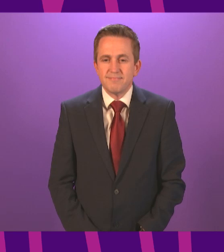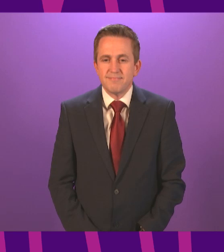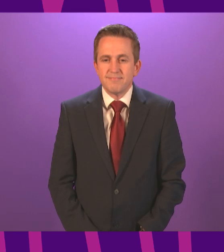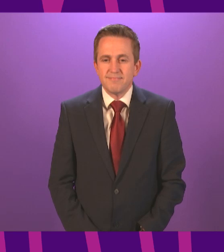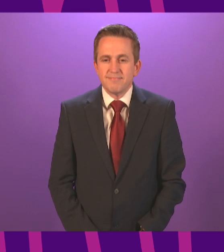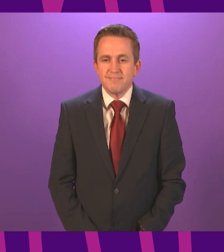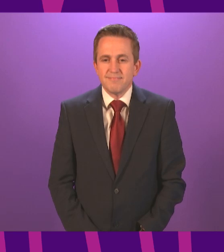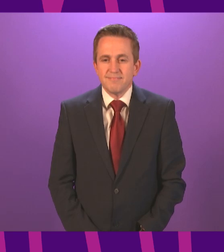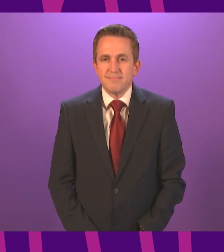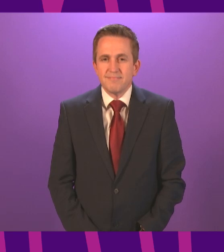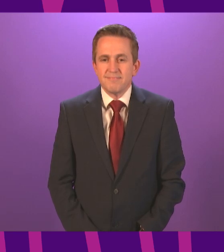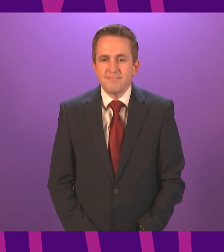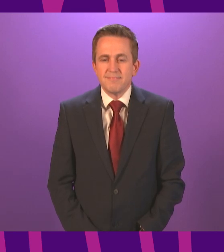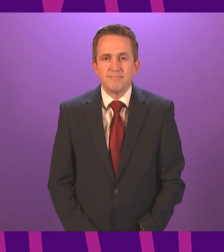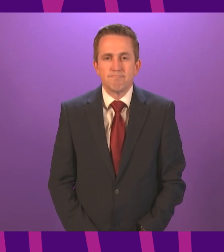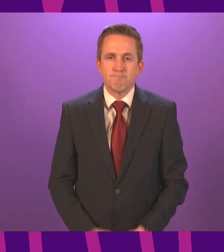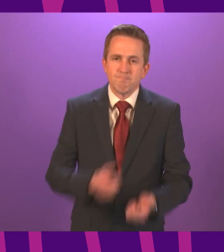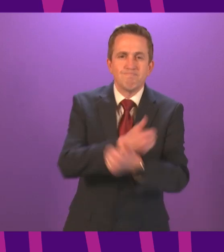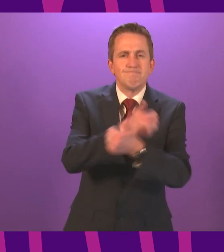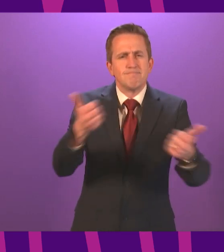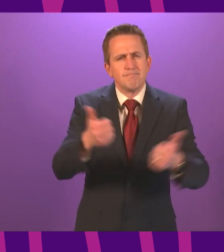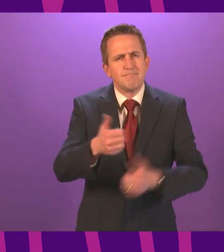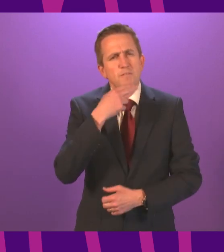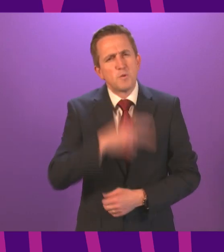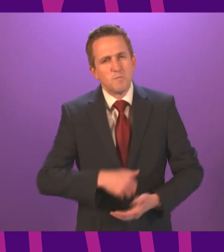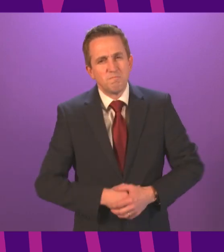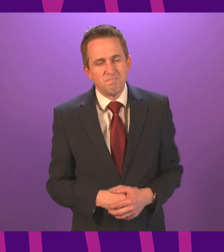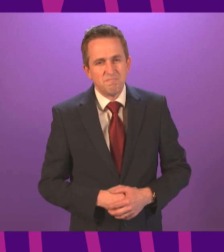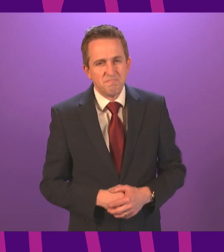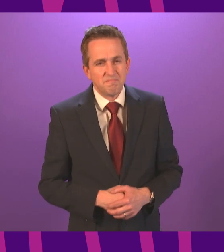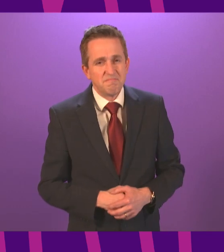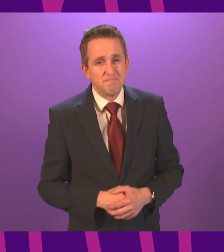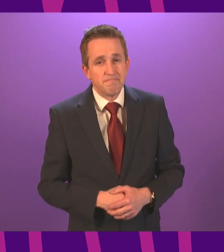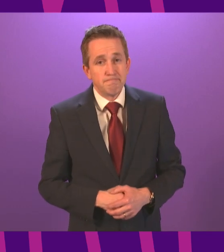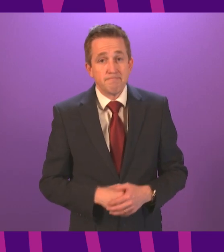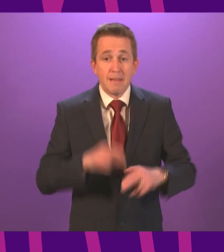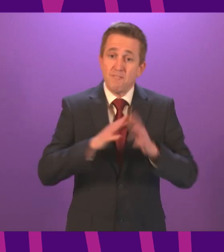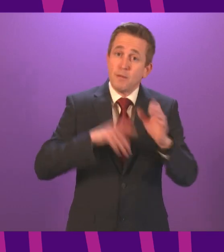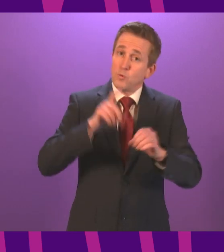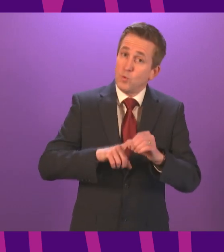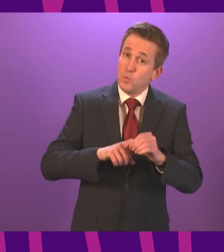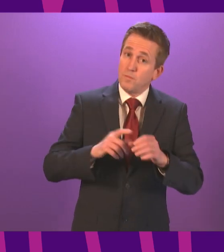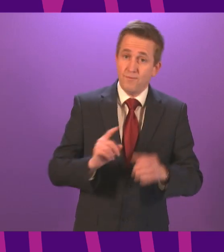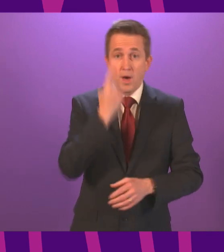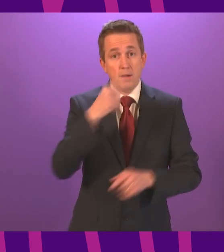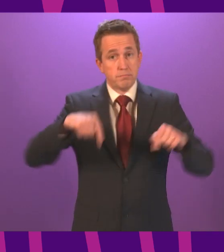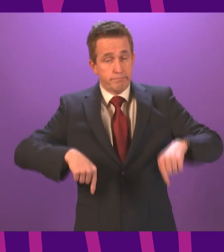The Presiding Officer (Ken Macintosh): Good afternoon, colleagues. As usual, we begin business with First Minister’s question time. In line with the current custom, I invite